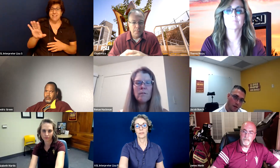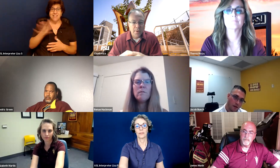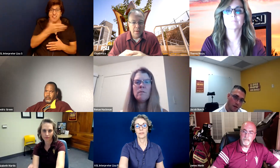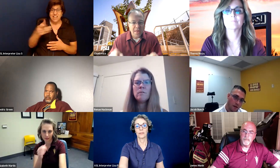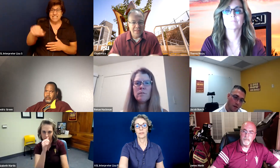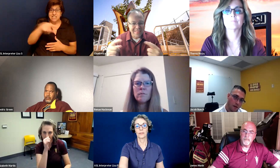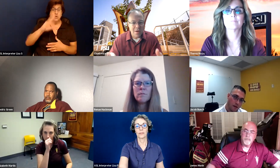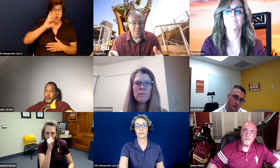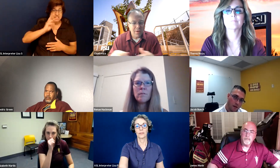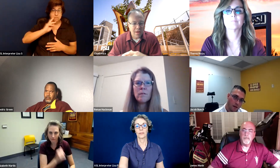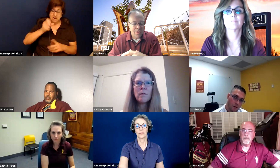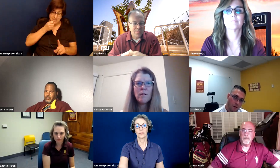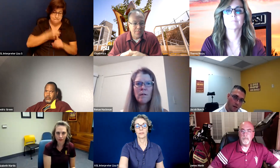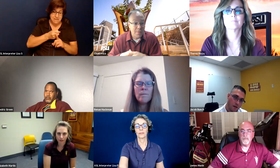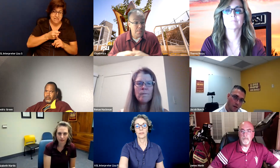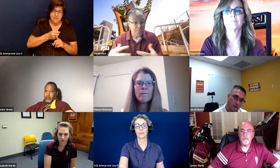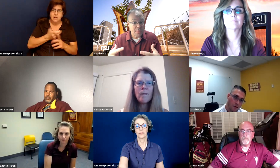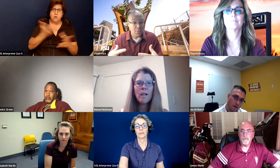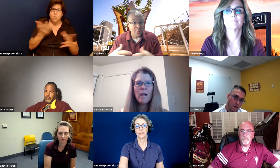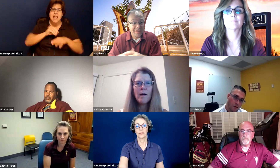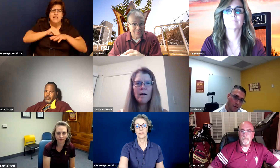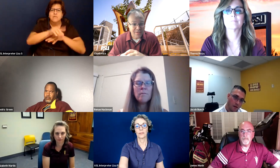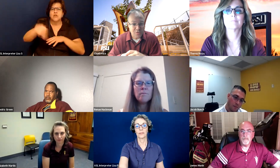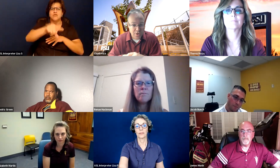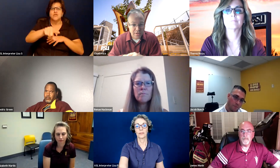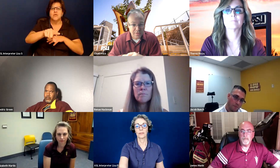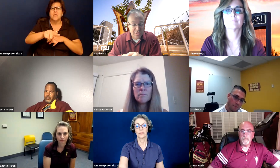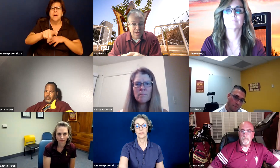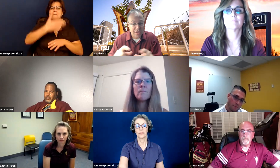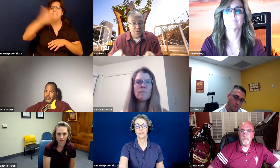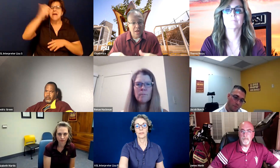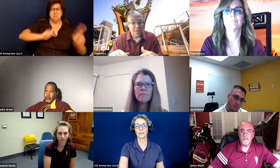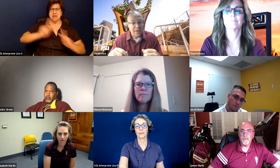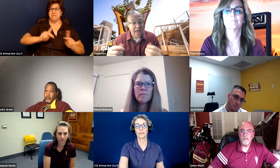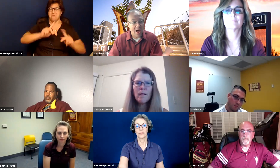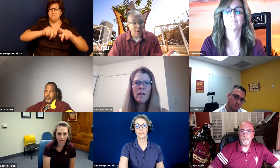but made them better people because of the experience in a way that now,